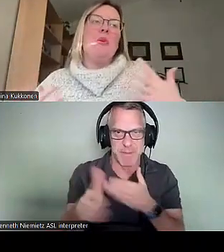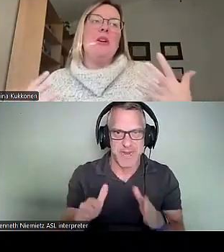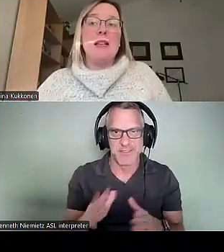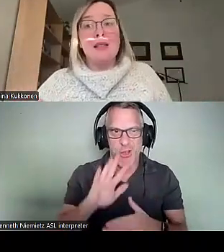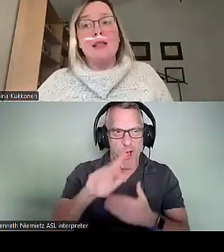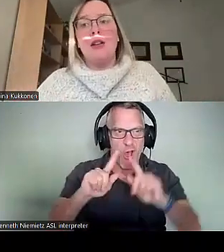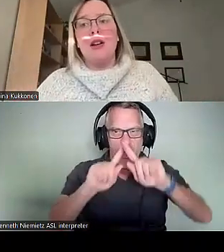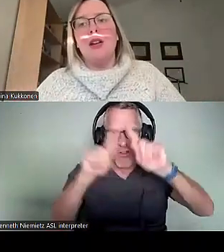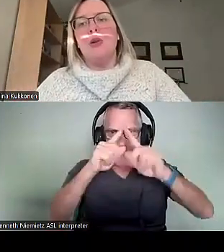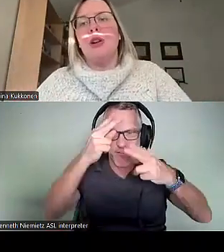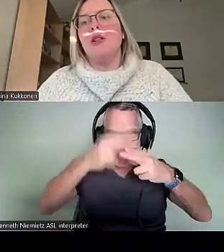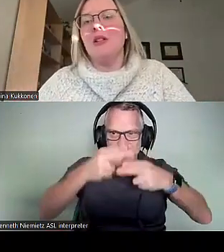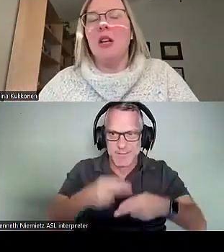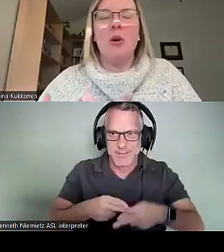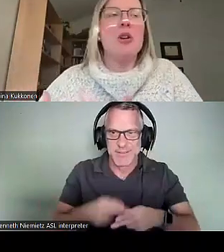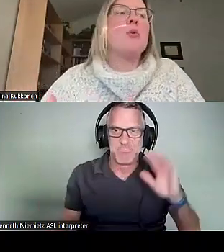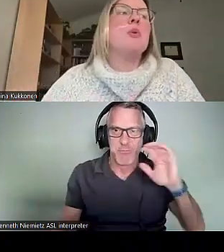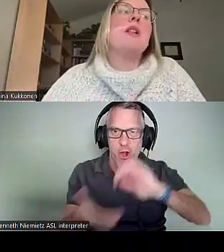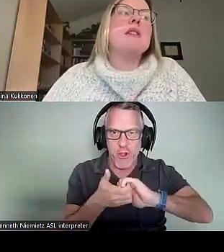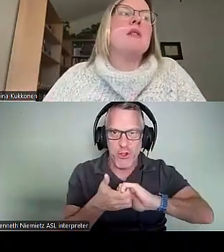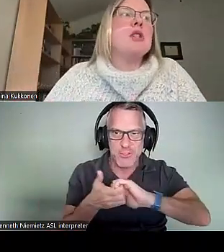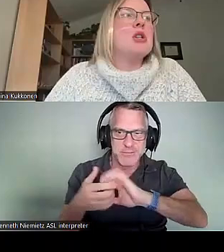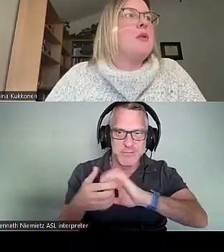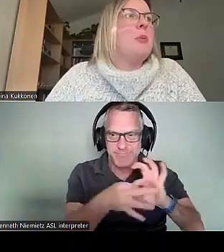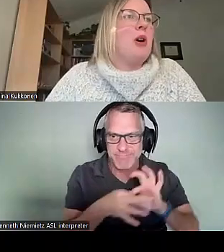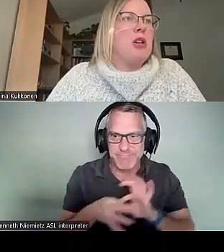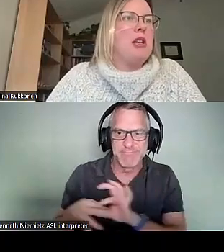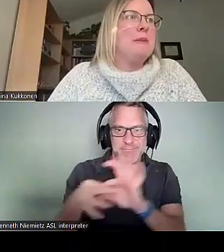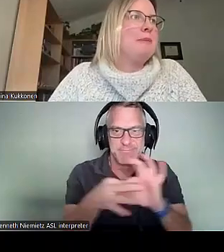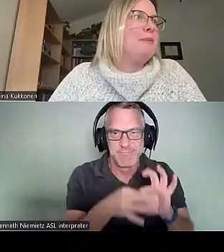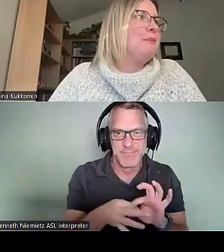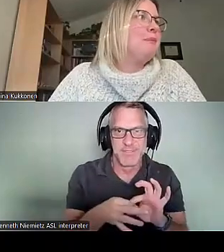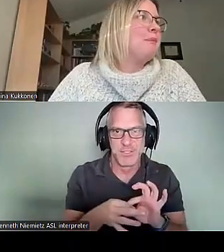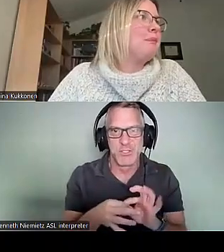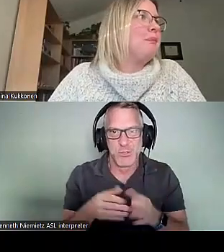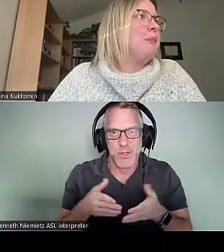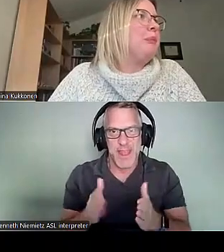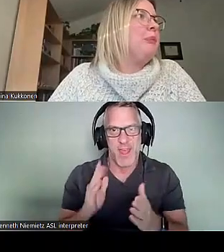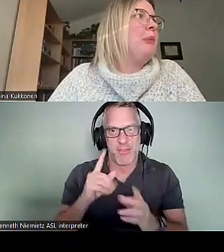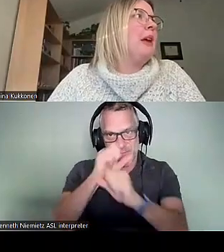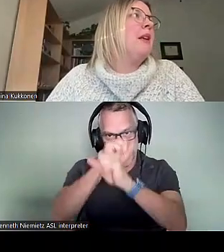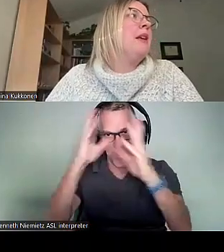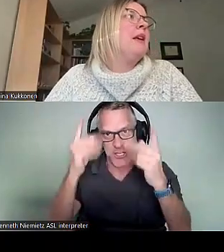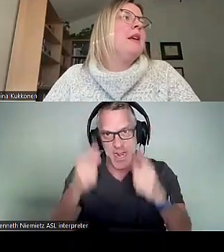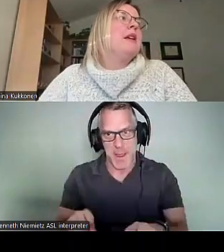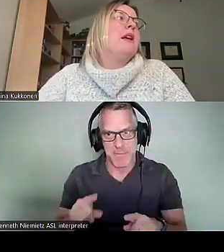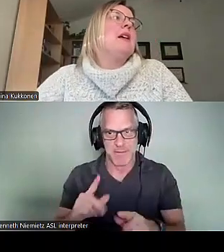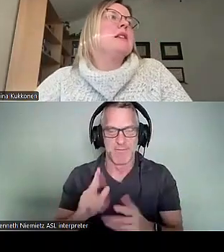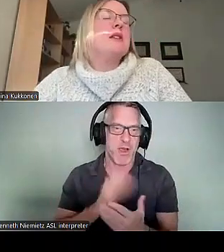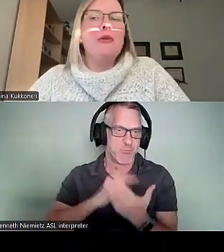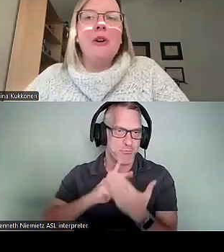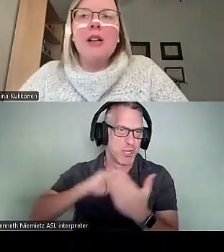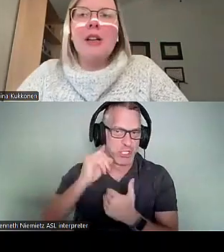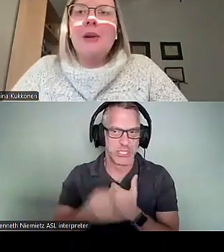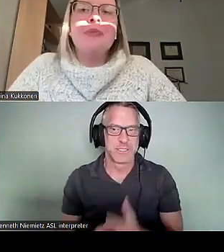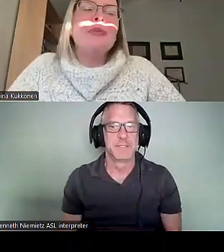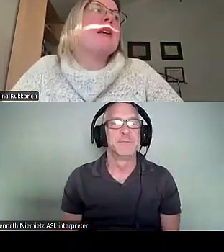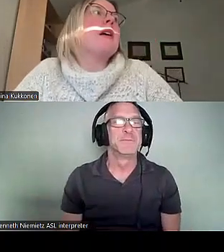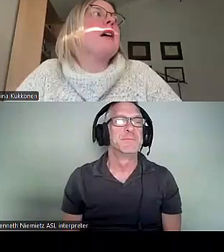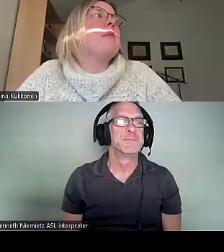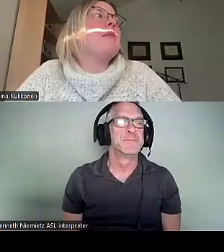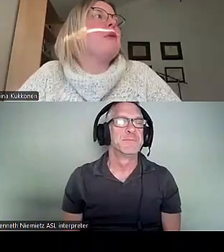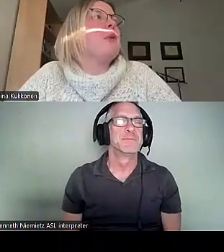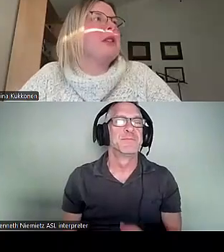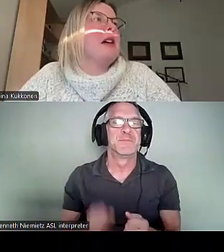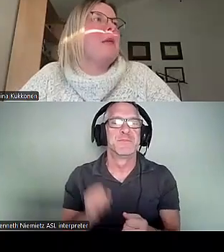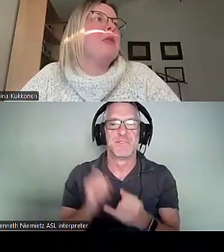were necessary in order to realize our vision for the project. So finally, the fourth step,